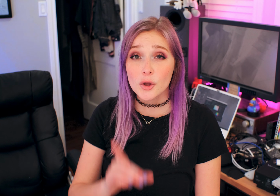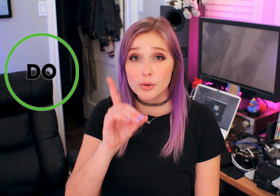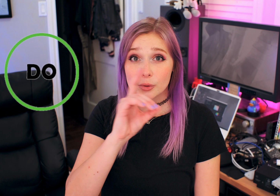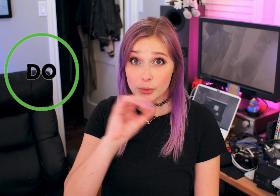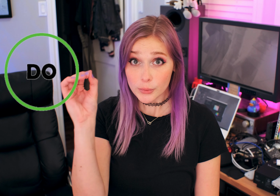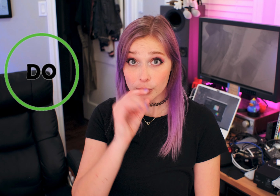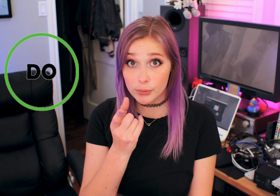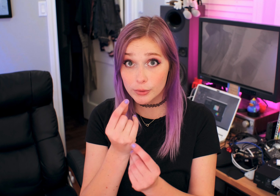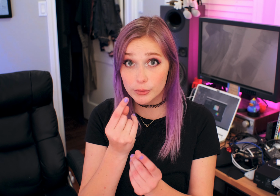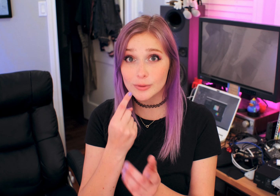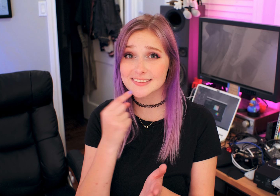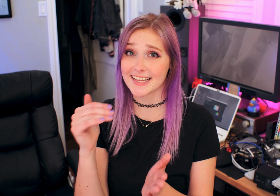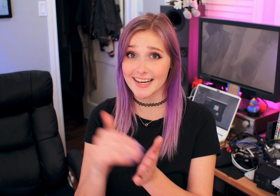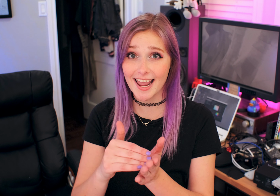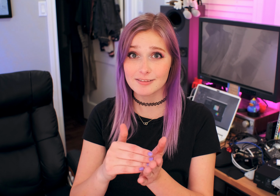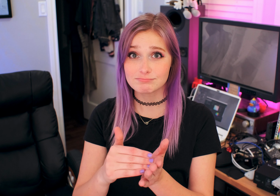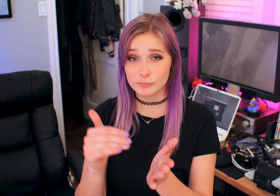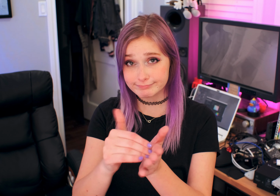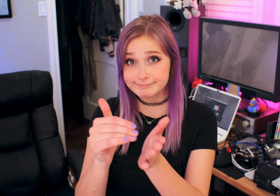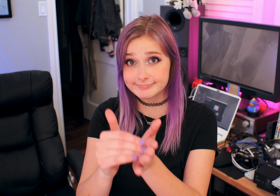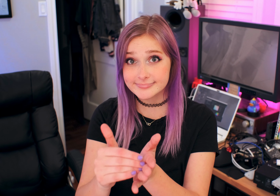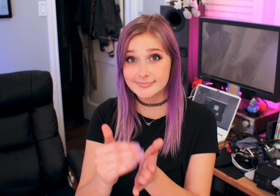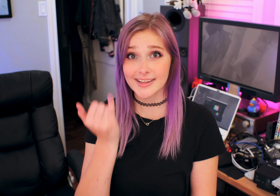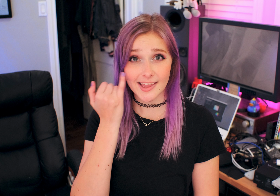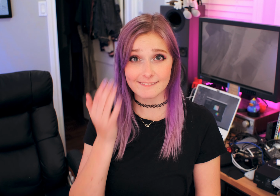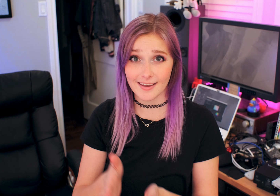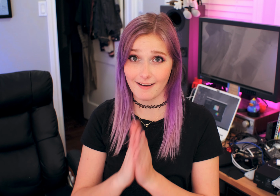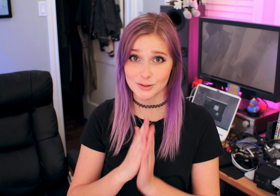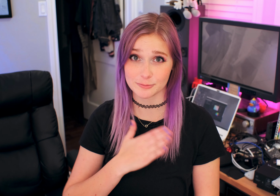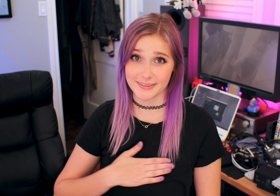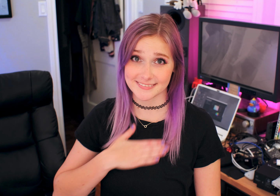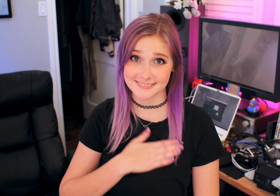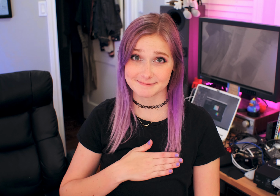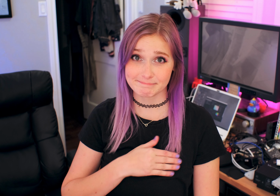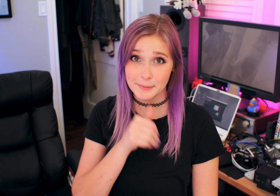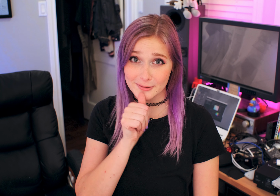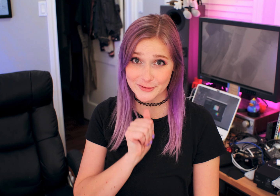Repeat yourself as much as needed when requested. Please!